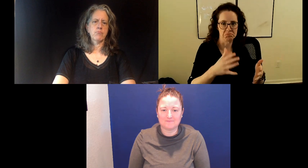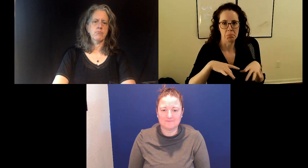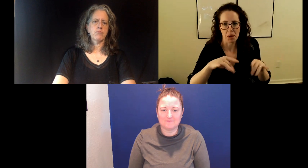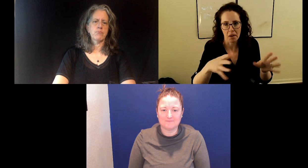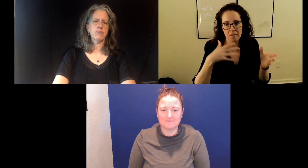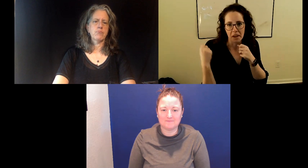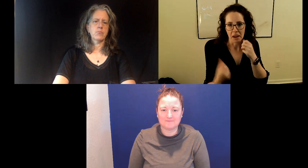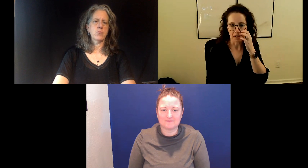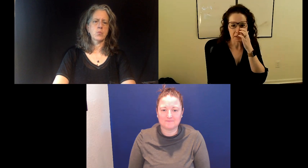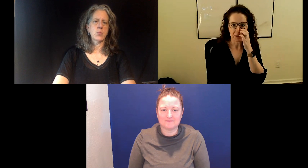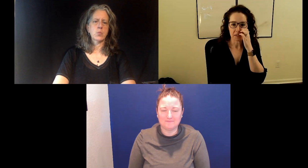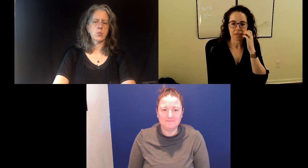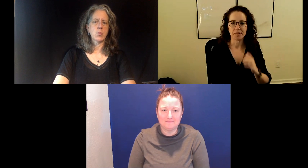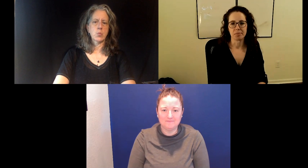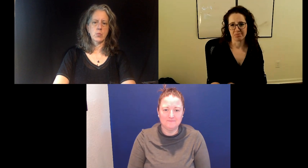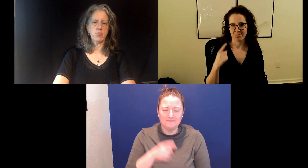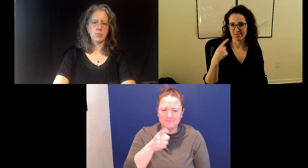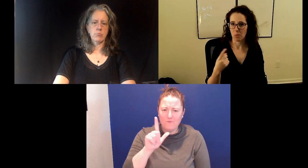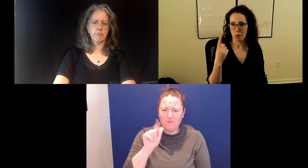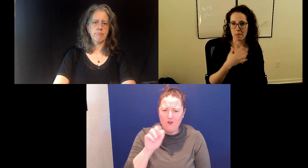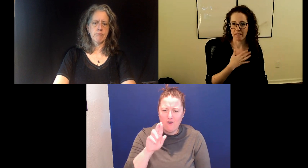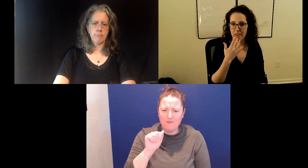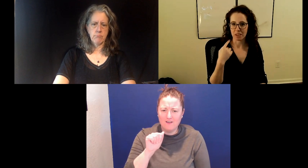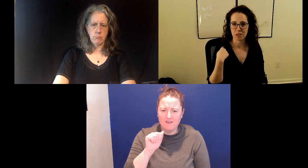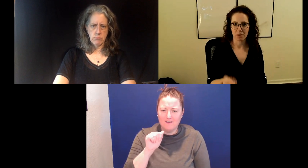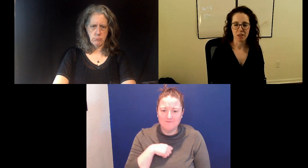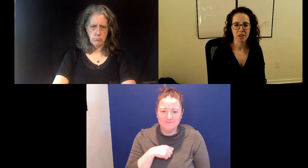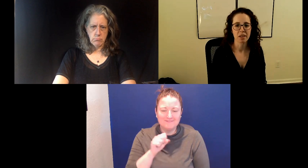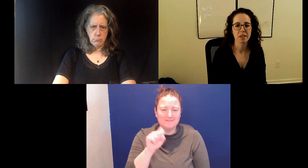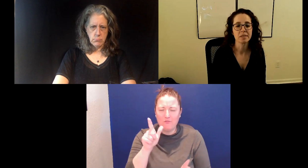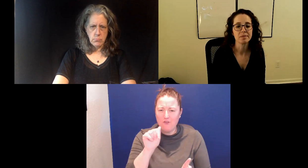when you have a minute you know you can pick it up pretty fast so this is one of my favorites laura